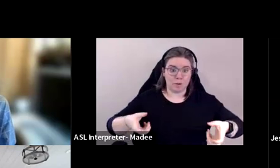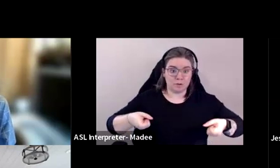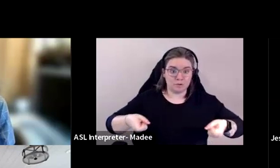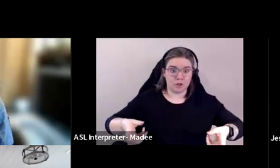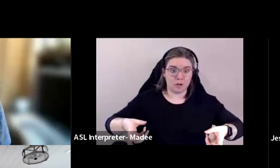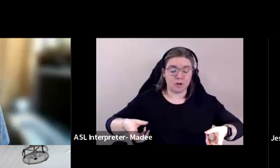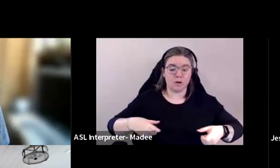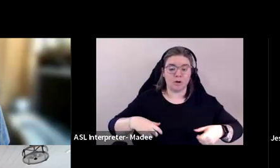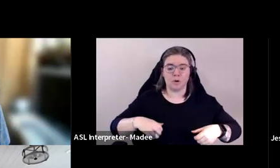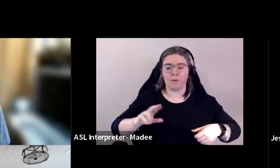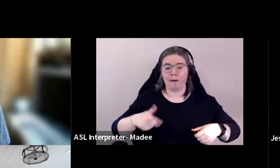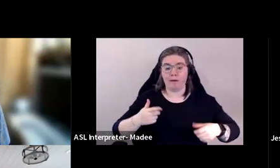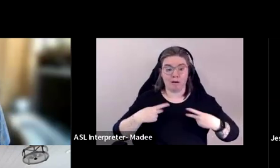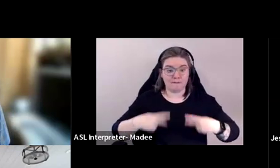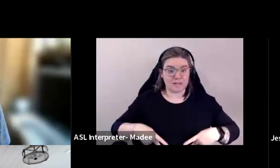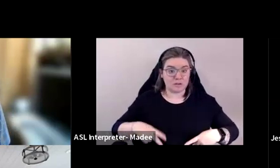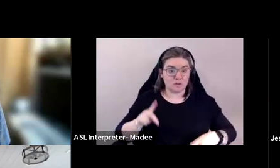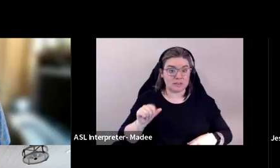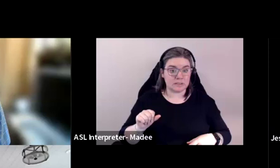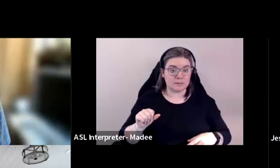other physical disabilities and use mobility devices.